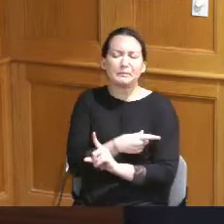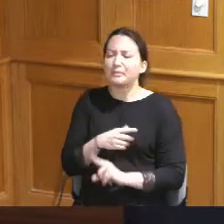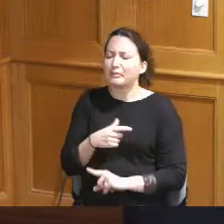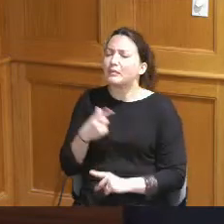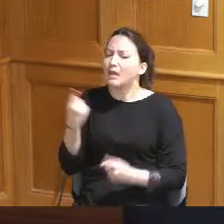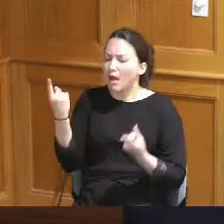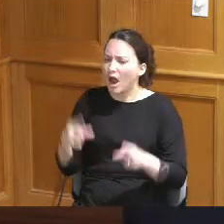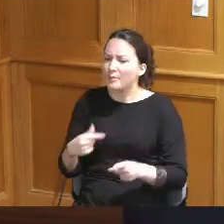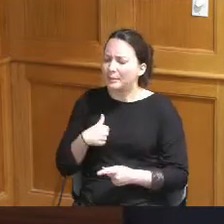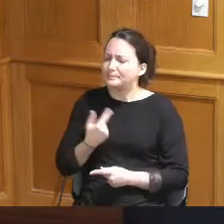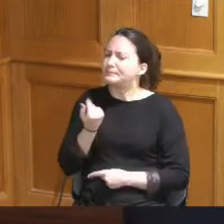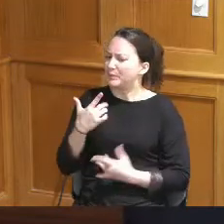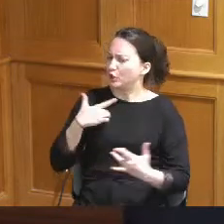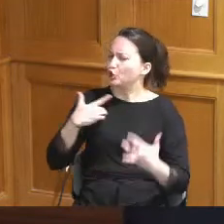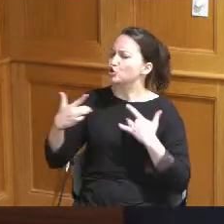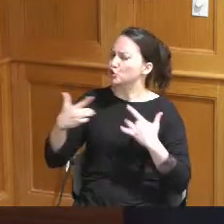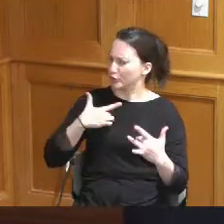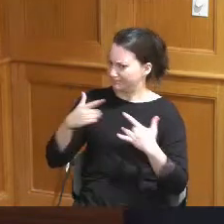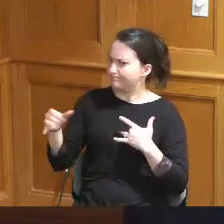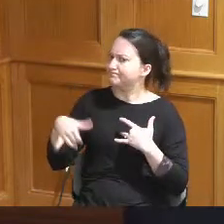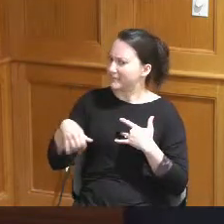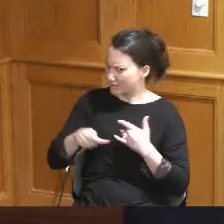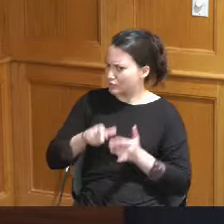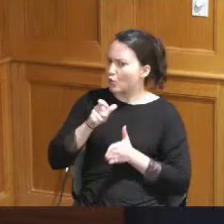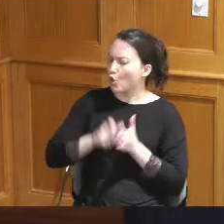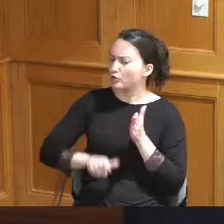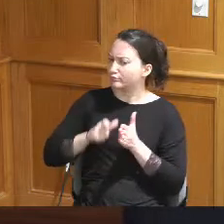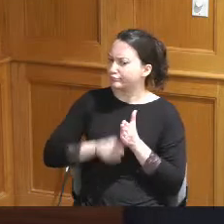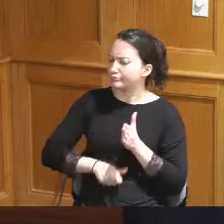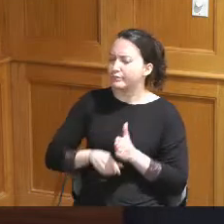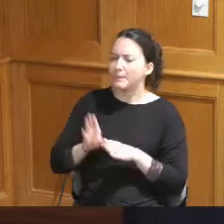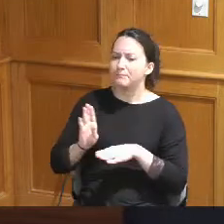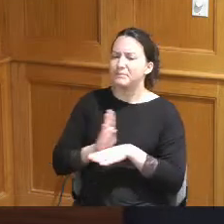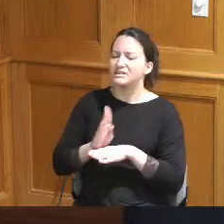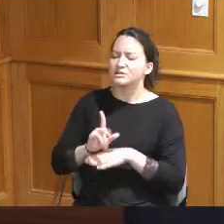a bit concerned learned by there was an article in the PA in the business Courier you mentioned